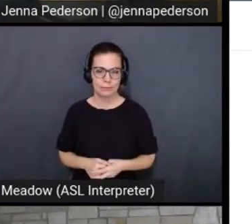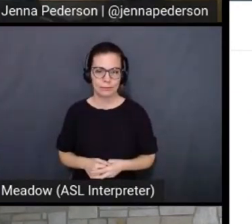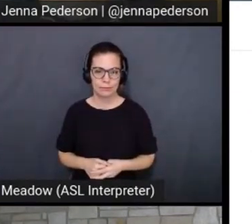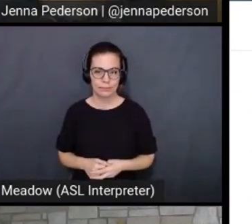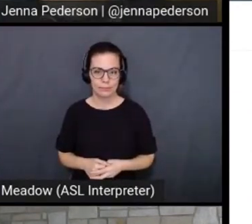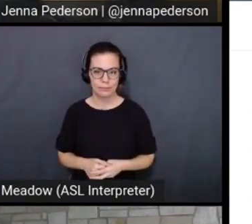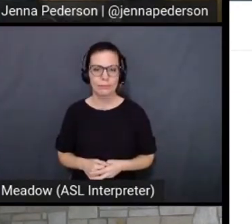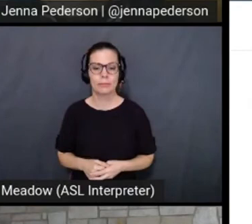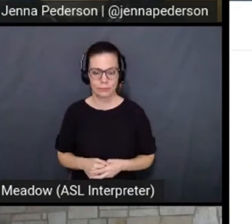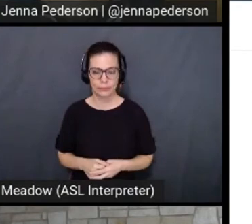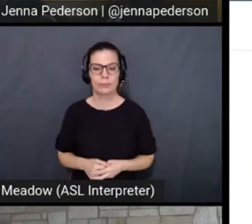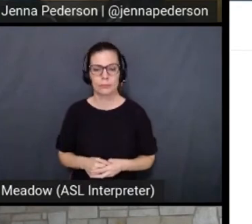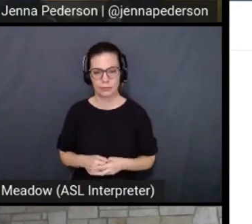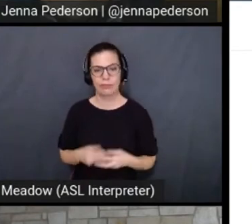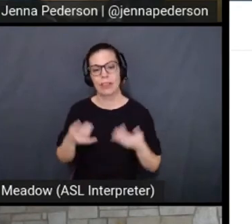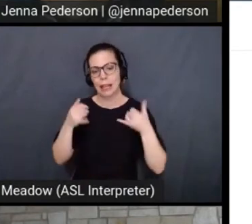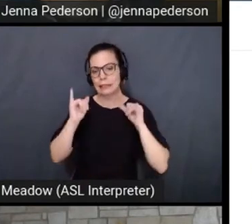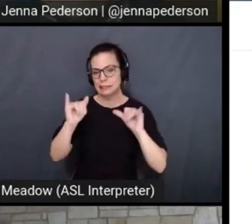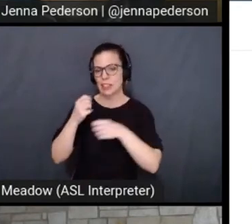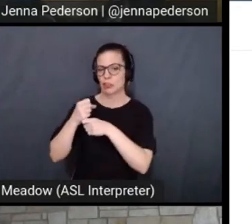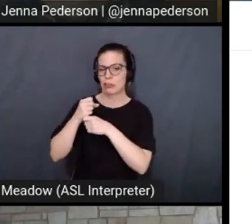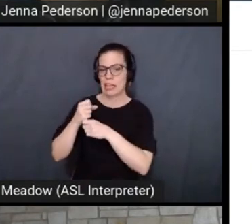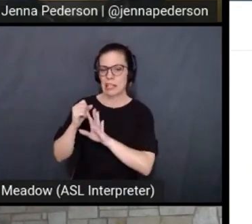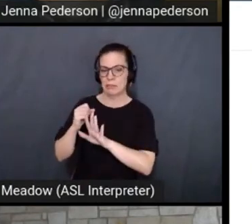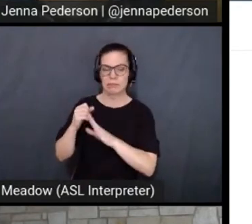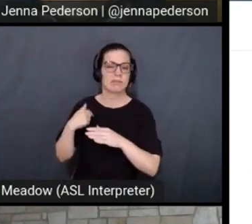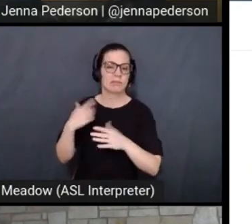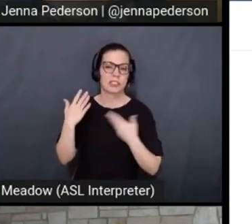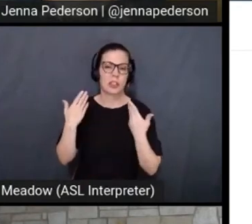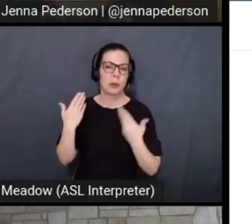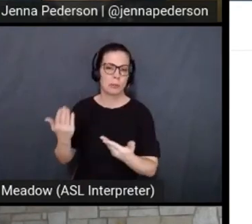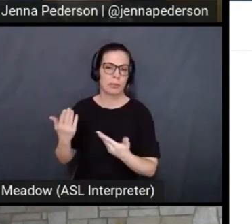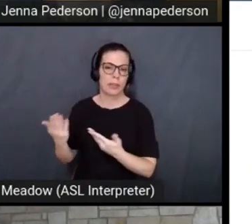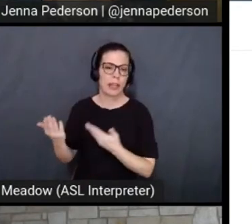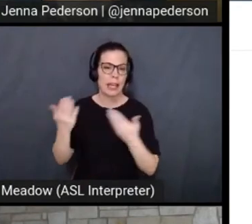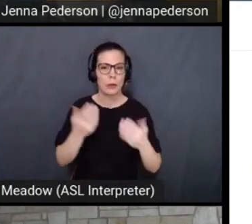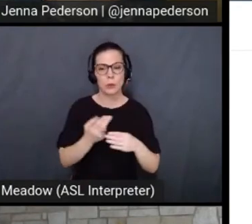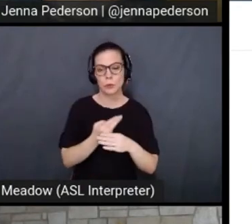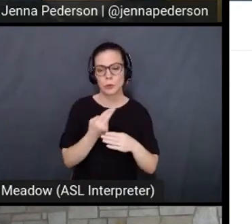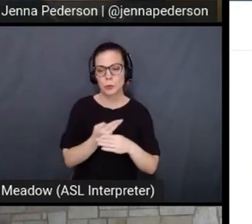Oh okay, it's actually still creating. I'm just gonna use like a previous one,